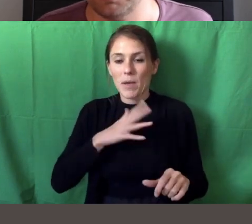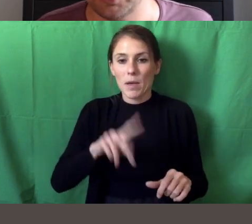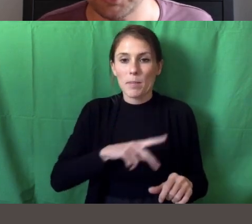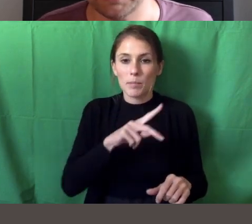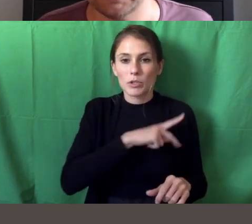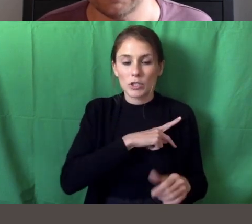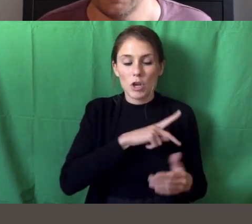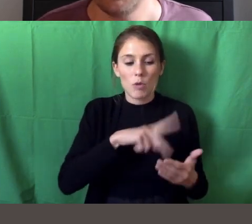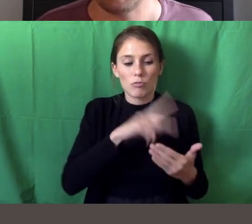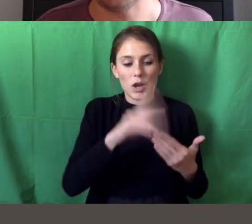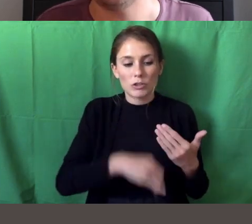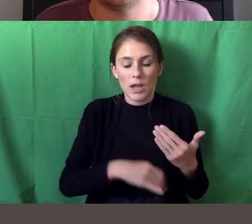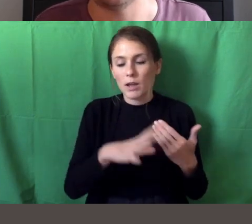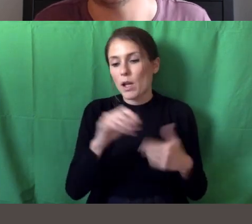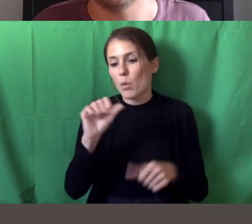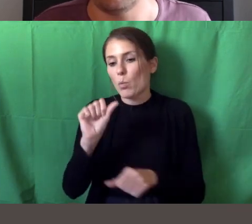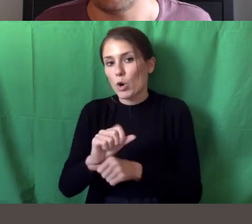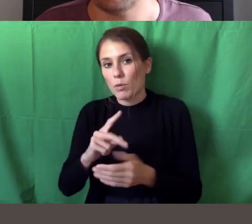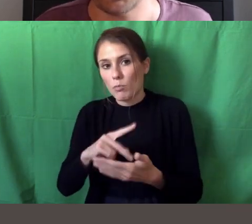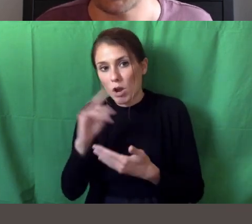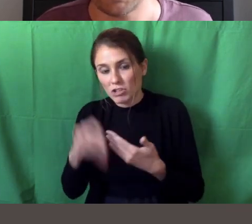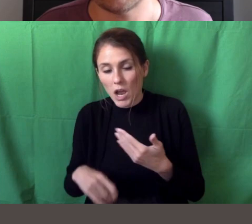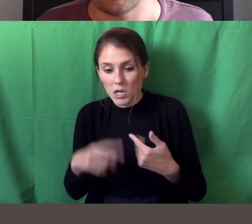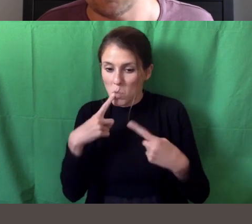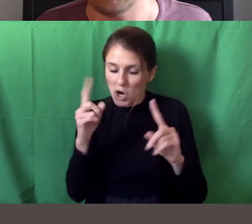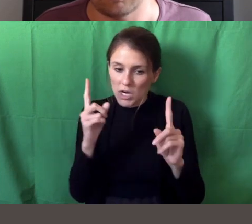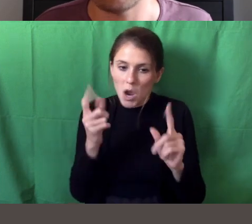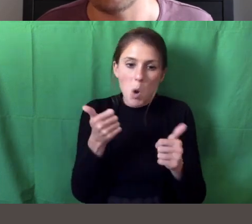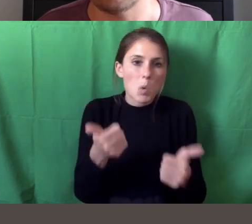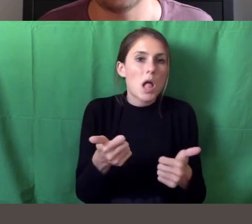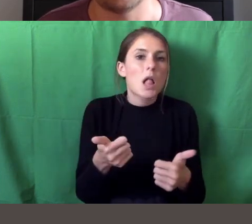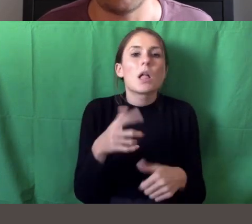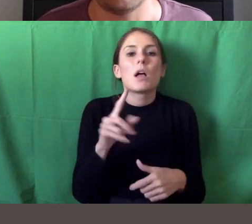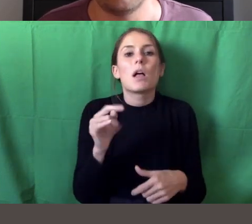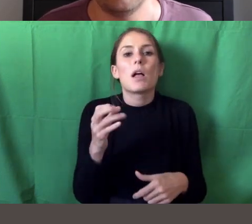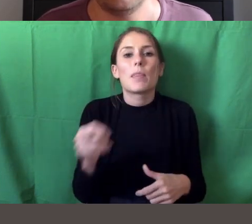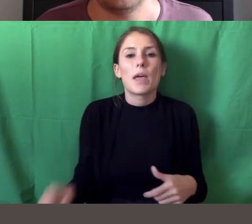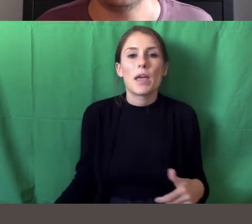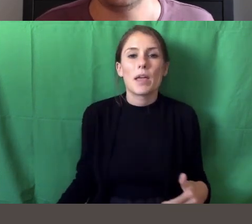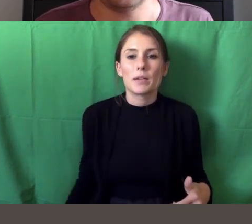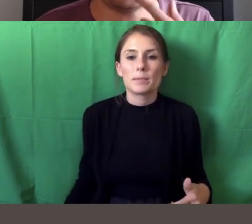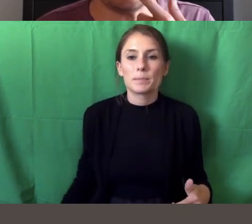citizen and I tested my personal projects, my 10 or so work projects, and this worked